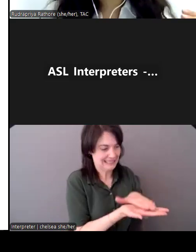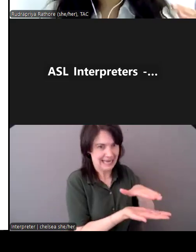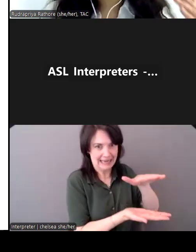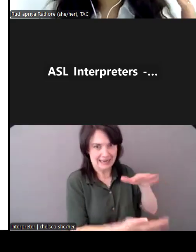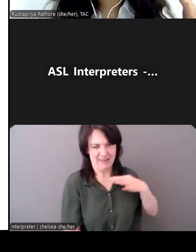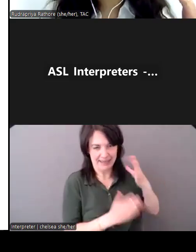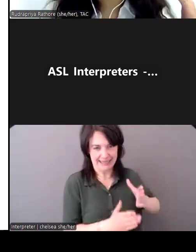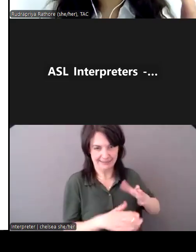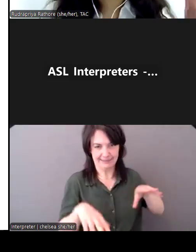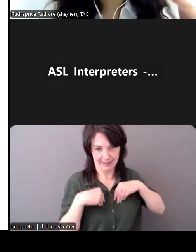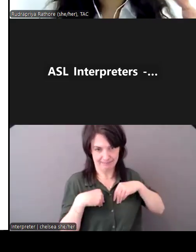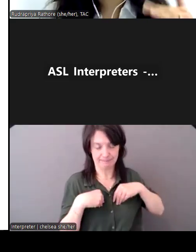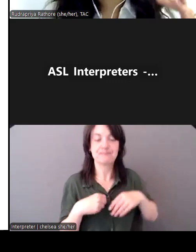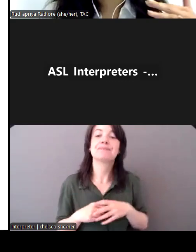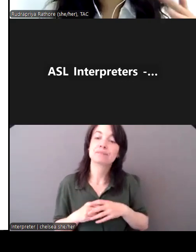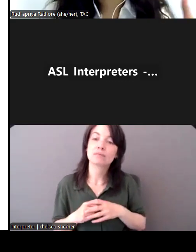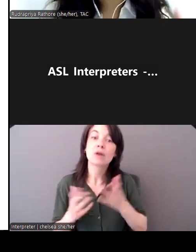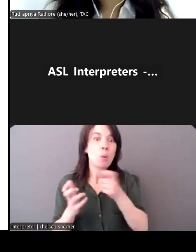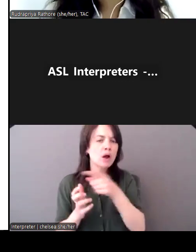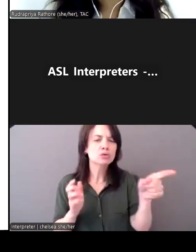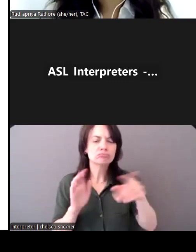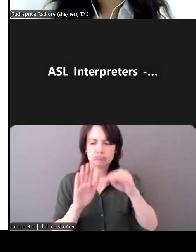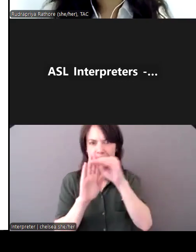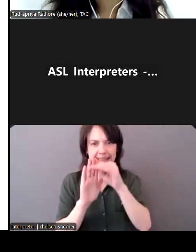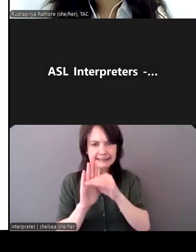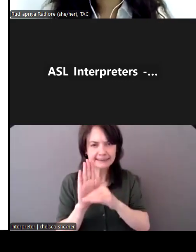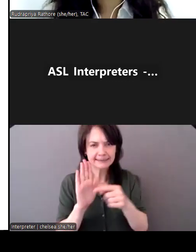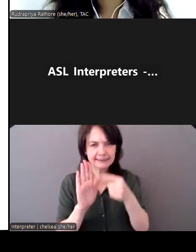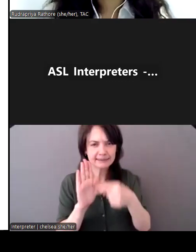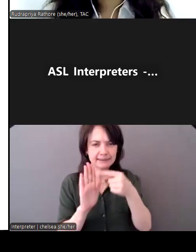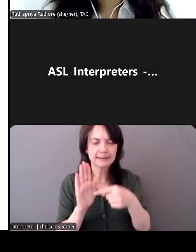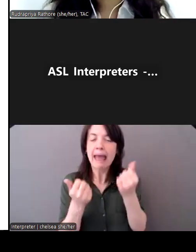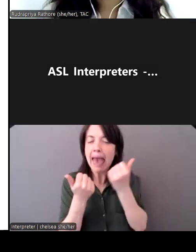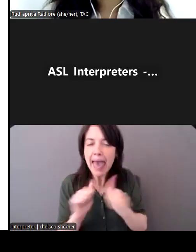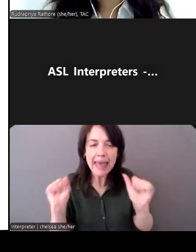list that demonstrates all of the places that you've been professionally published um you